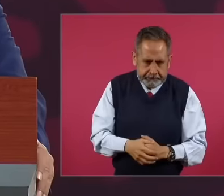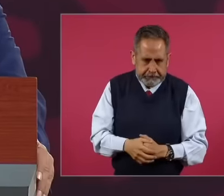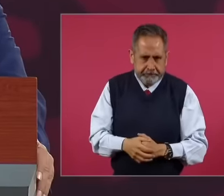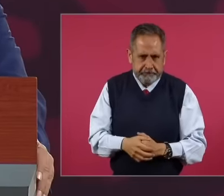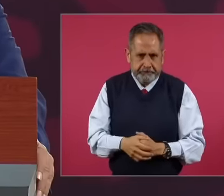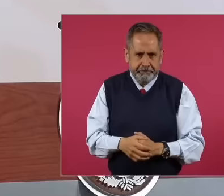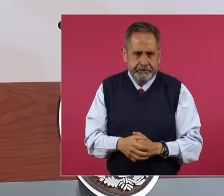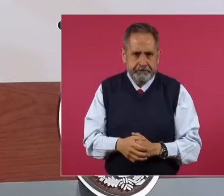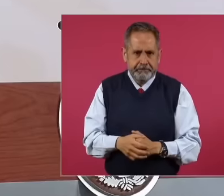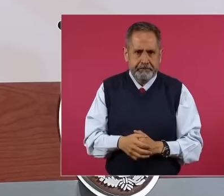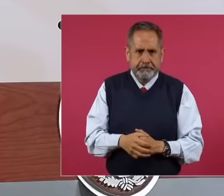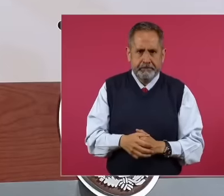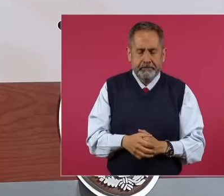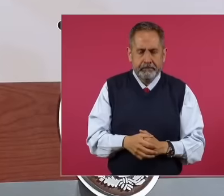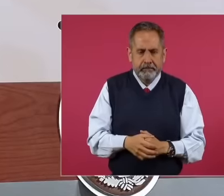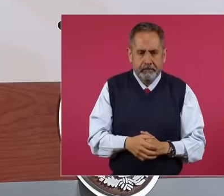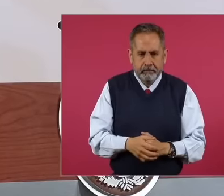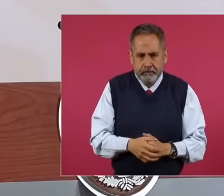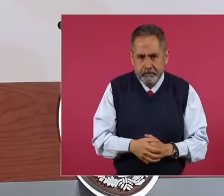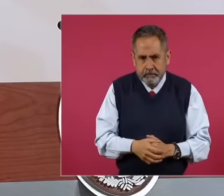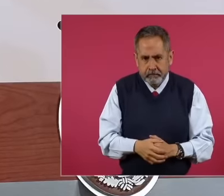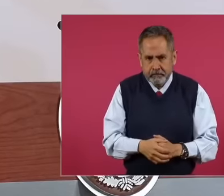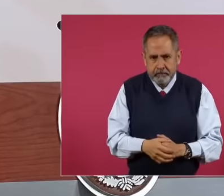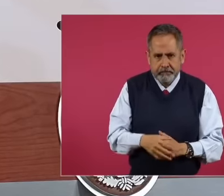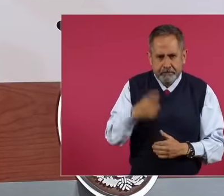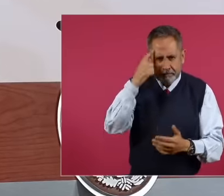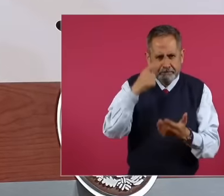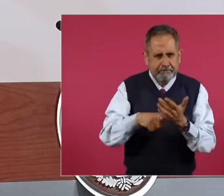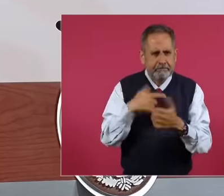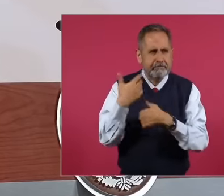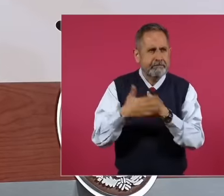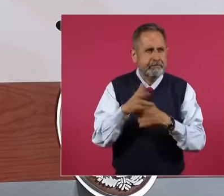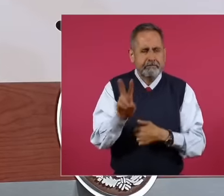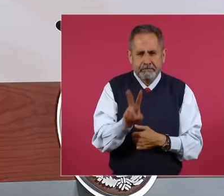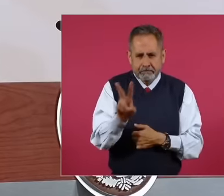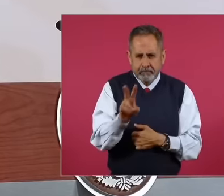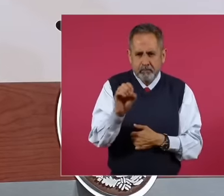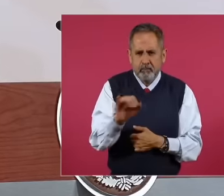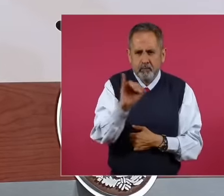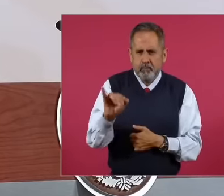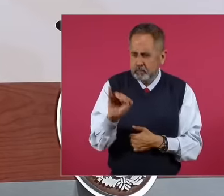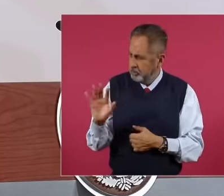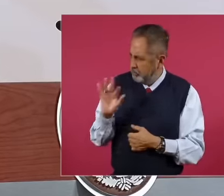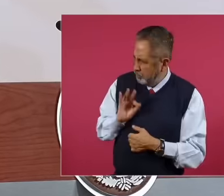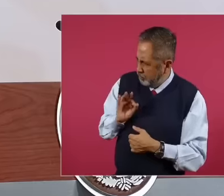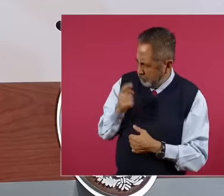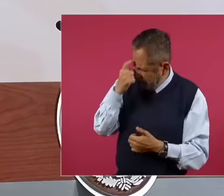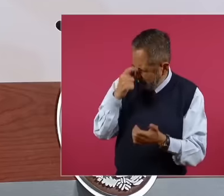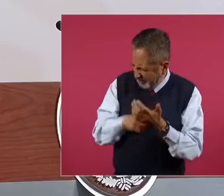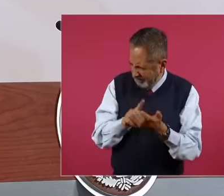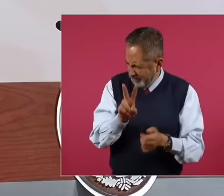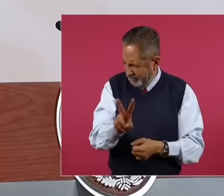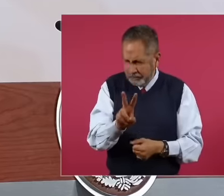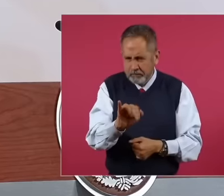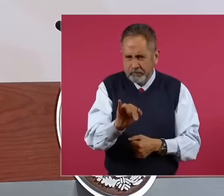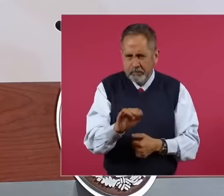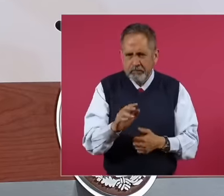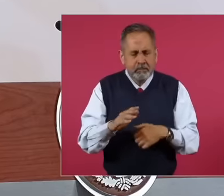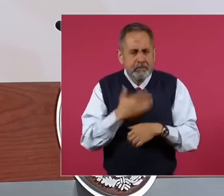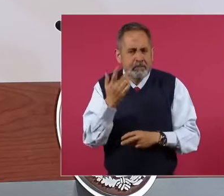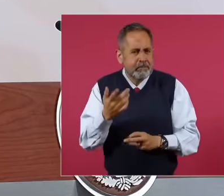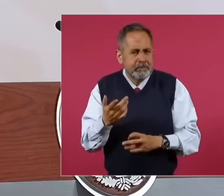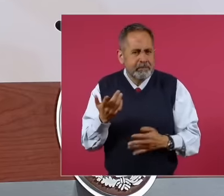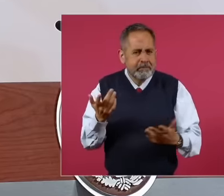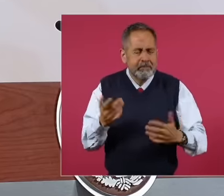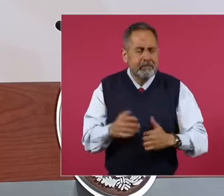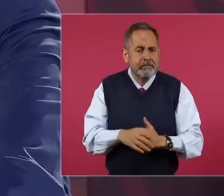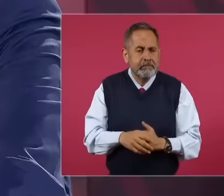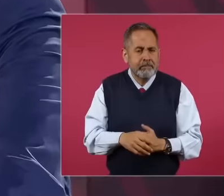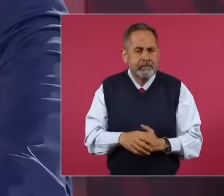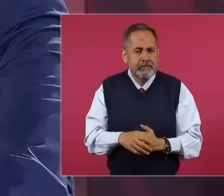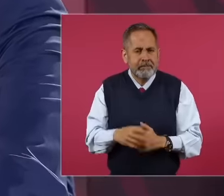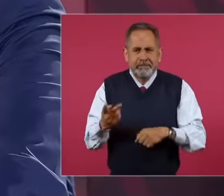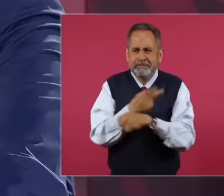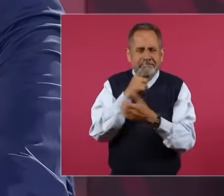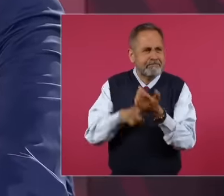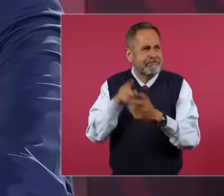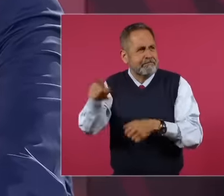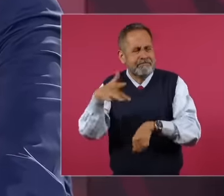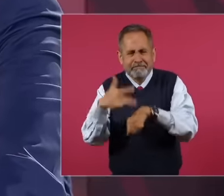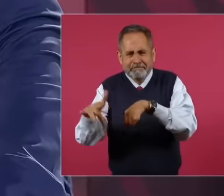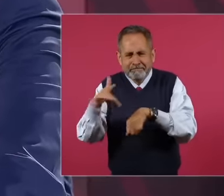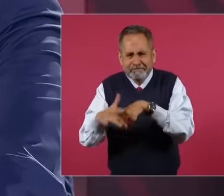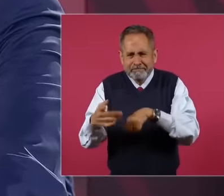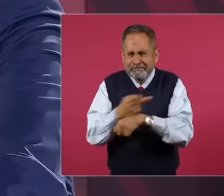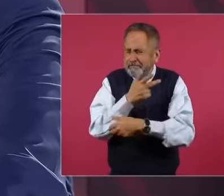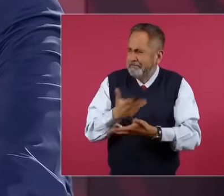This, I think, on Friday or Thursday, a colleague told me why this Chalco thing happened,